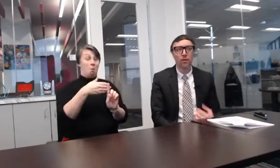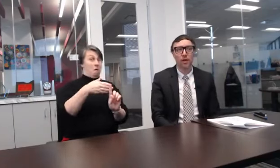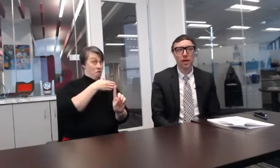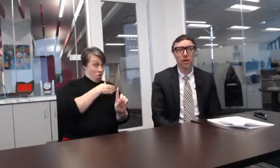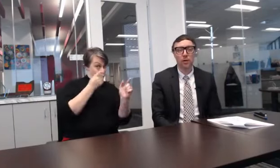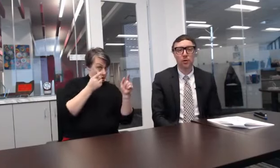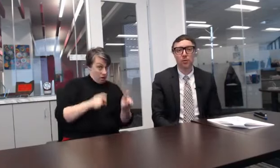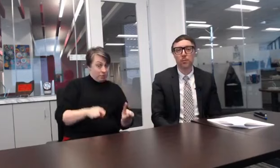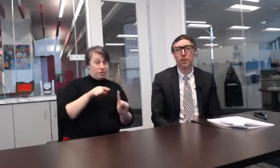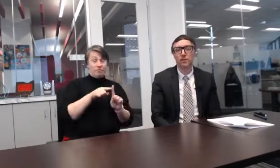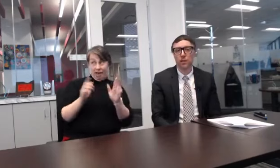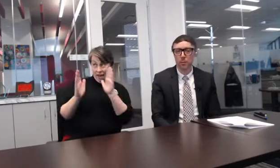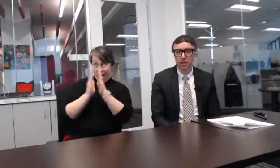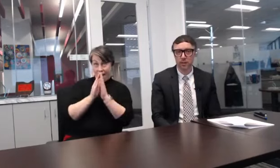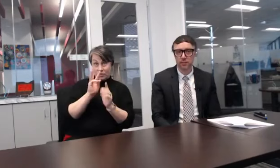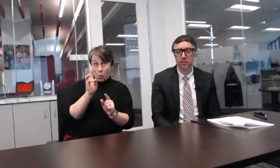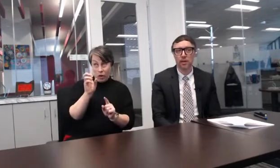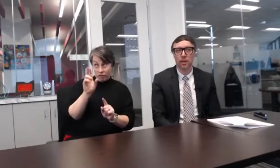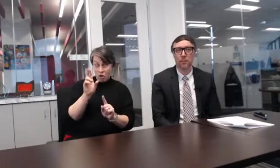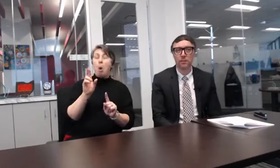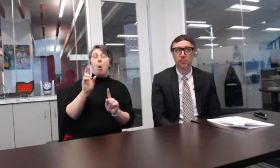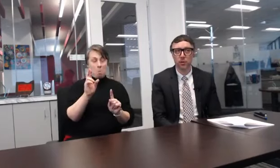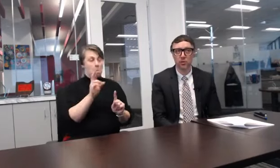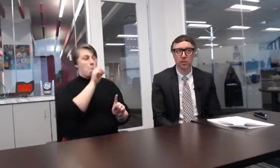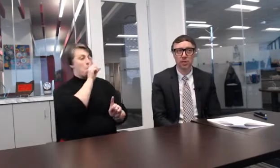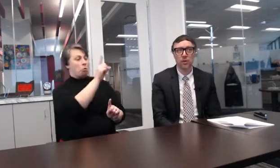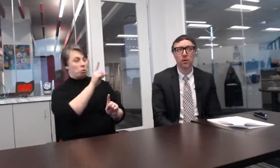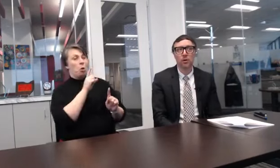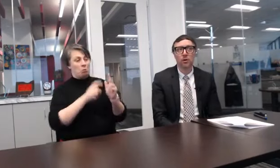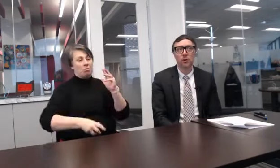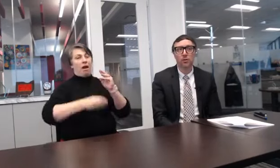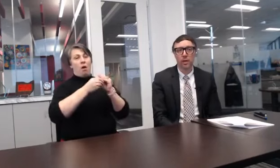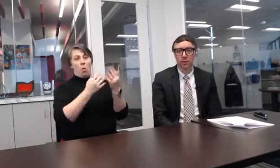then you were placed on a waiting list. And it was mostly waiting lists,